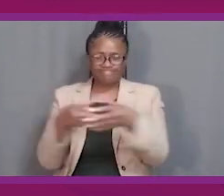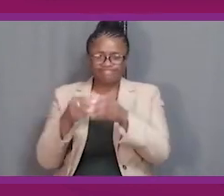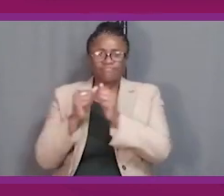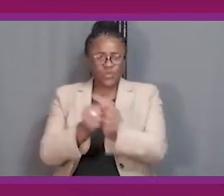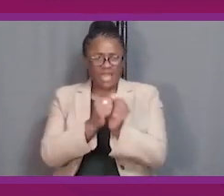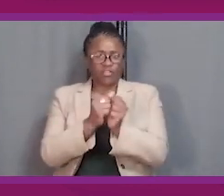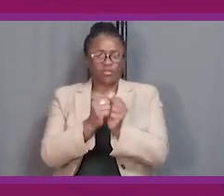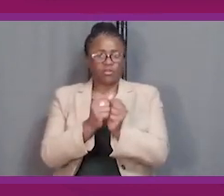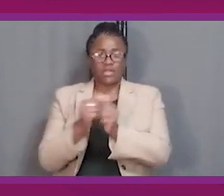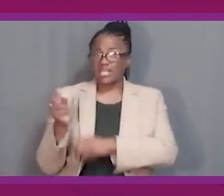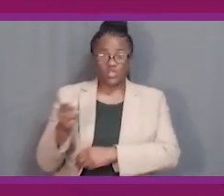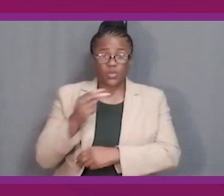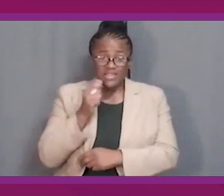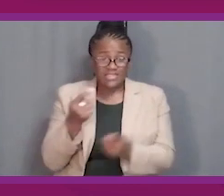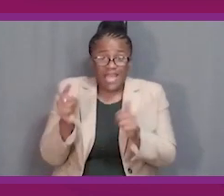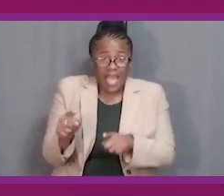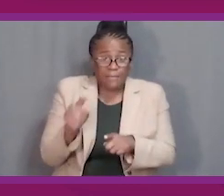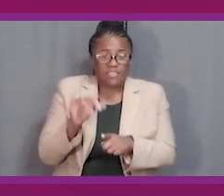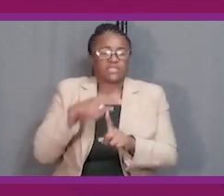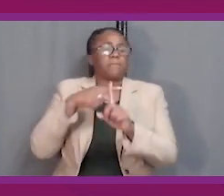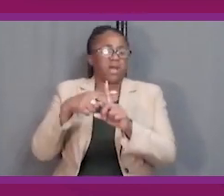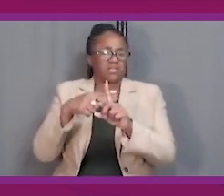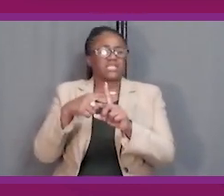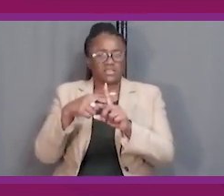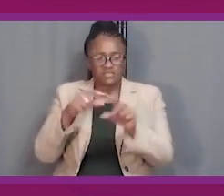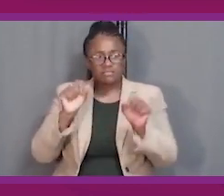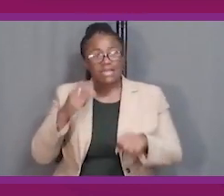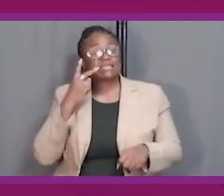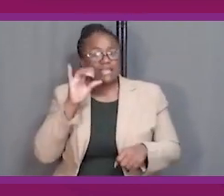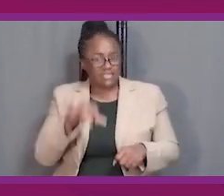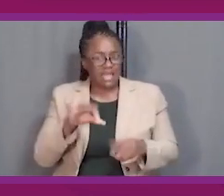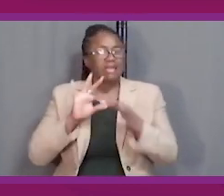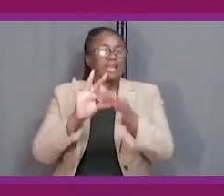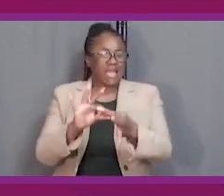which is so important, is happening, beginning to happen as it should because you're right,